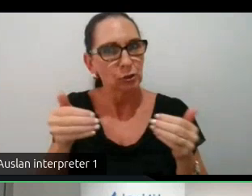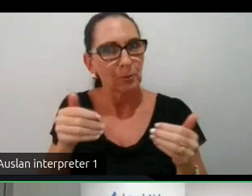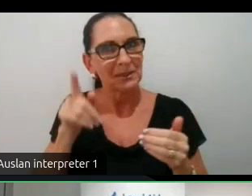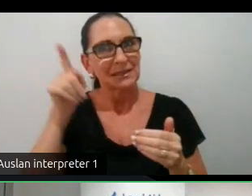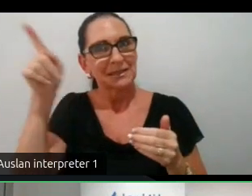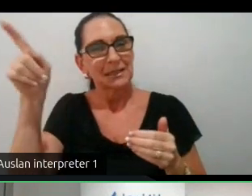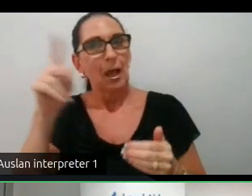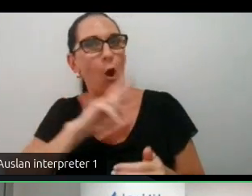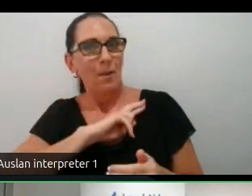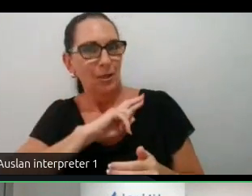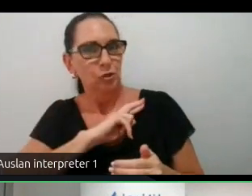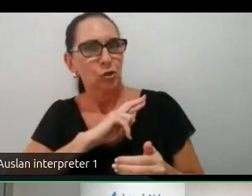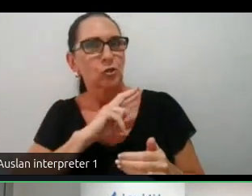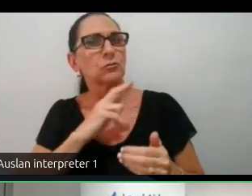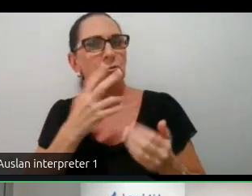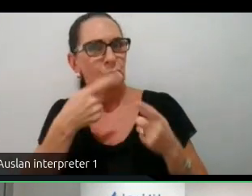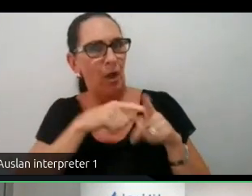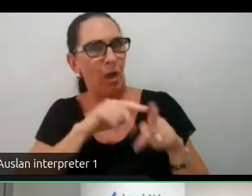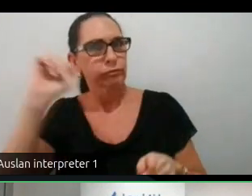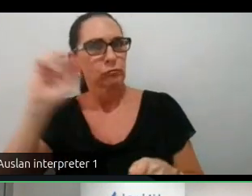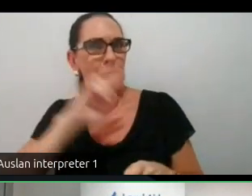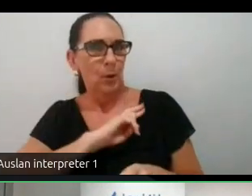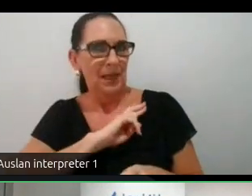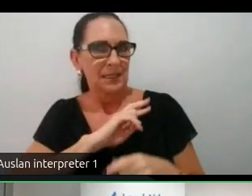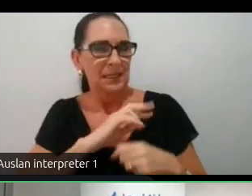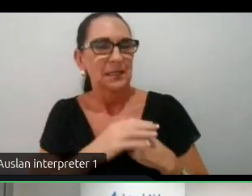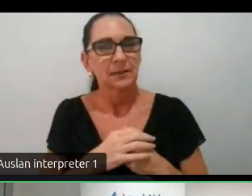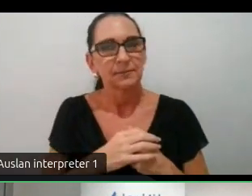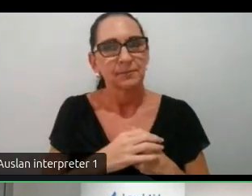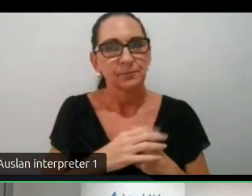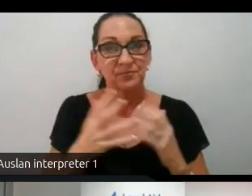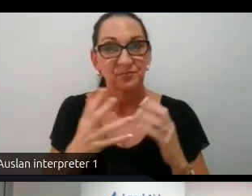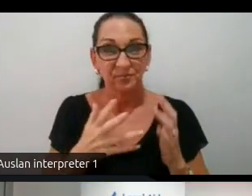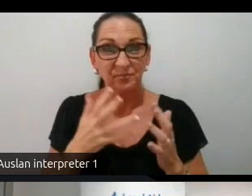the lenders to comply with their responsibilities. It is and and so if somebody's been through a